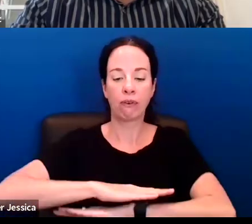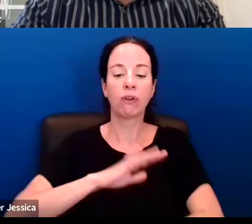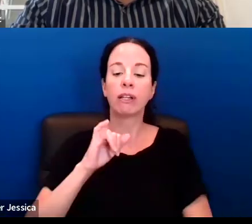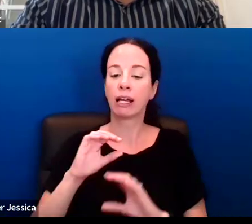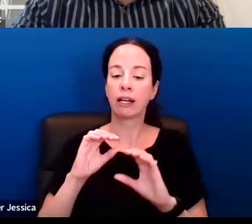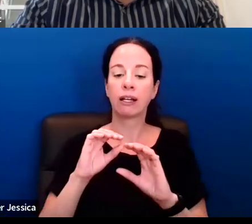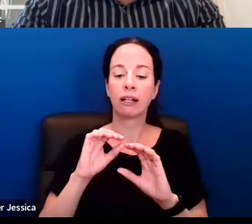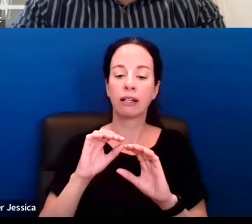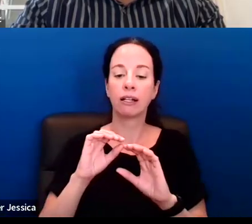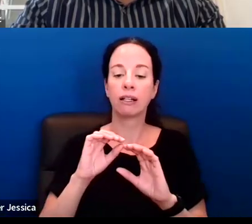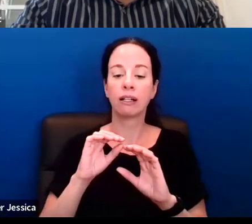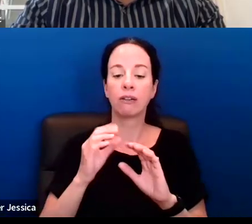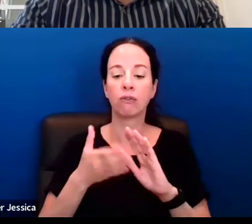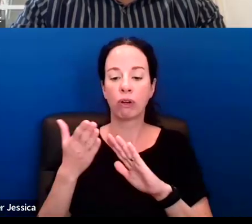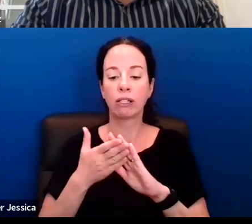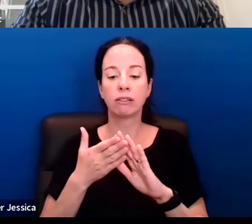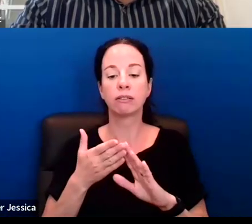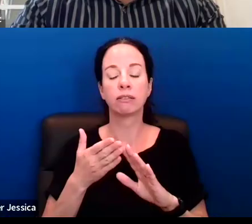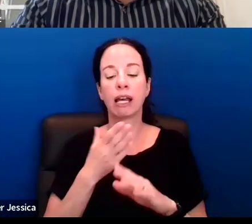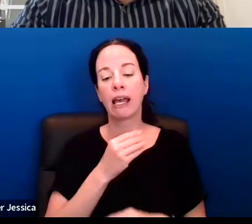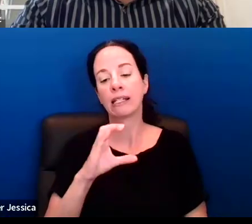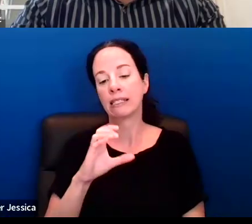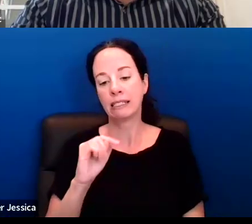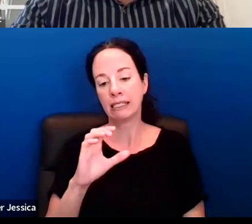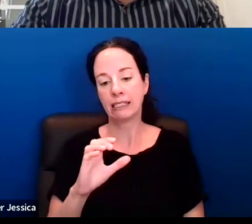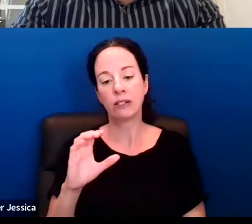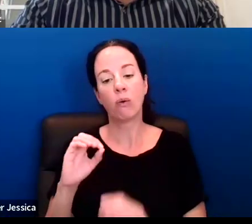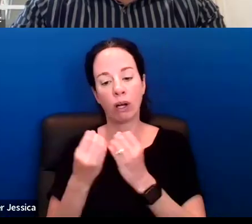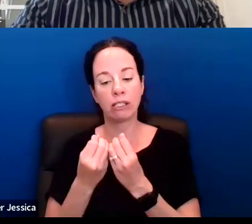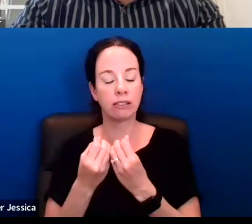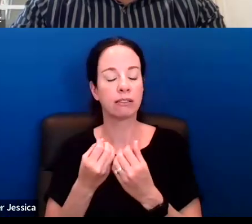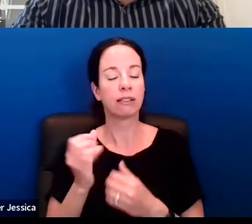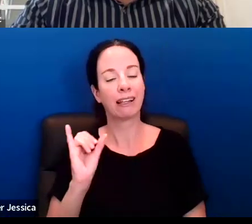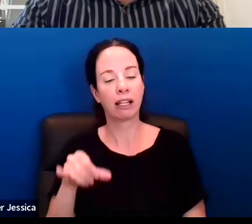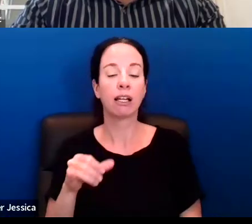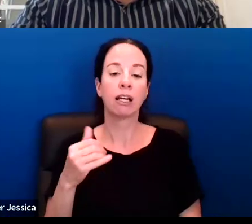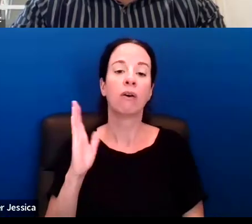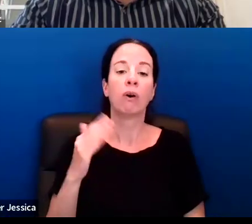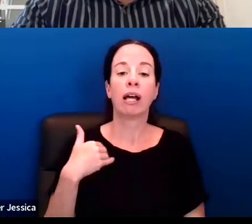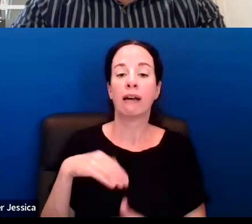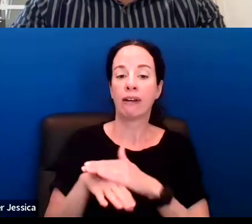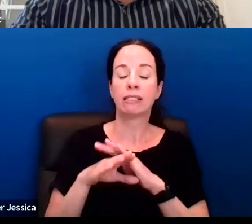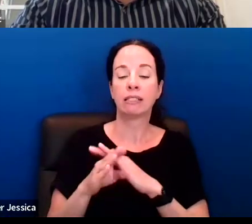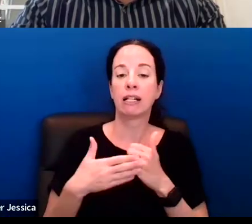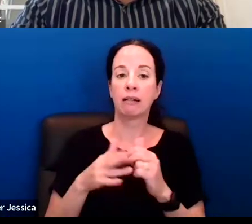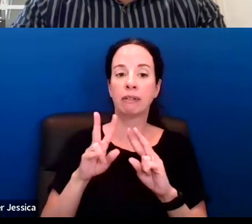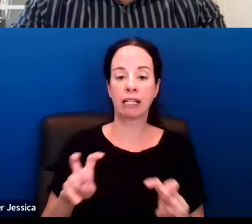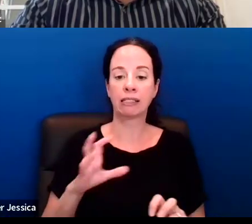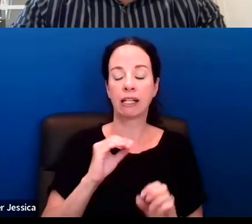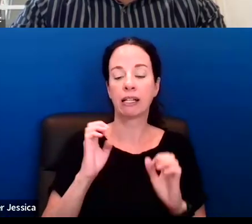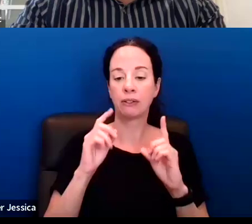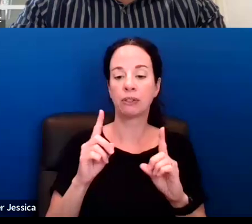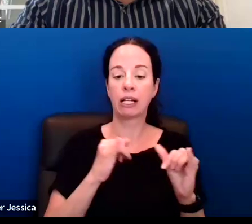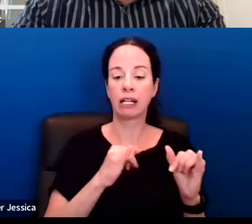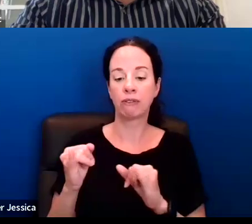through CDT are going to have access to, to help assess and educate individuals on, I would say,